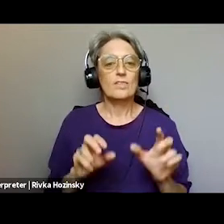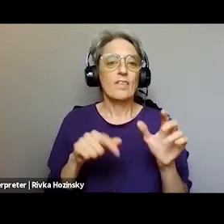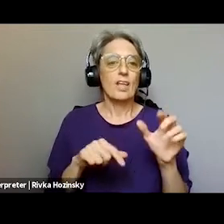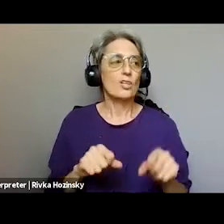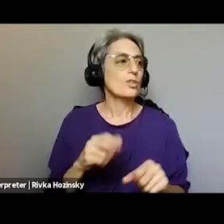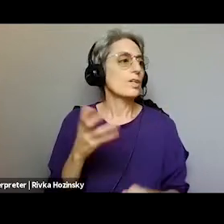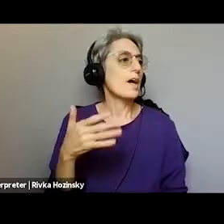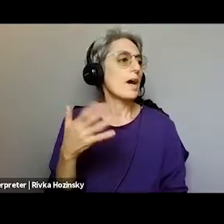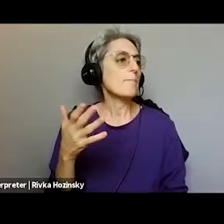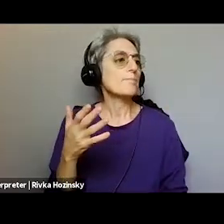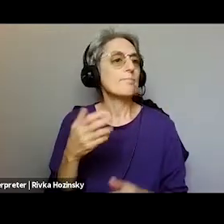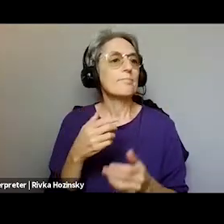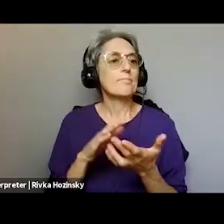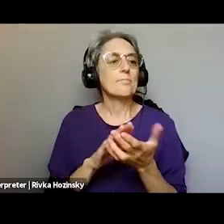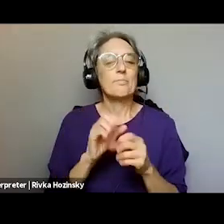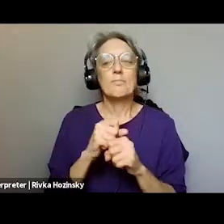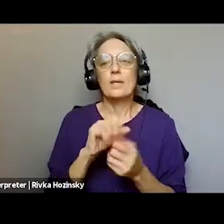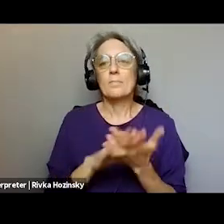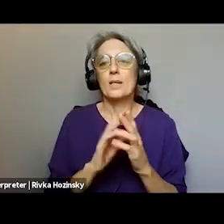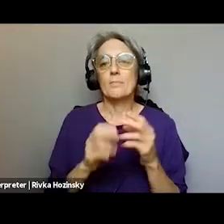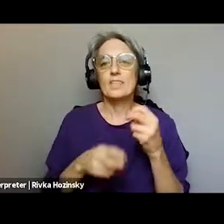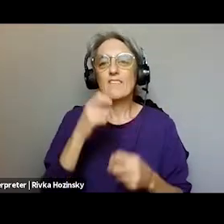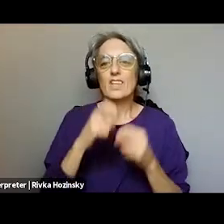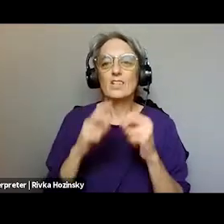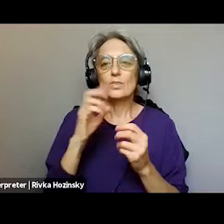difficulty for one to get the care they need. Leading to mechanisms which is our